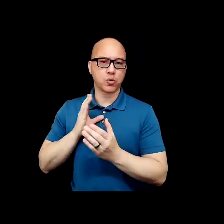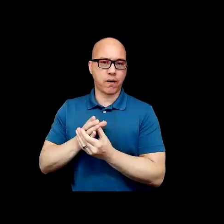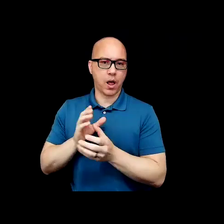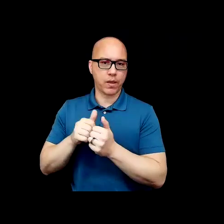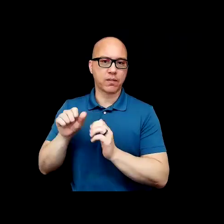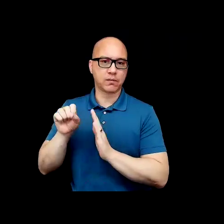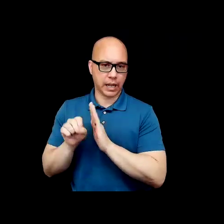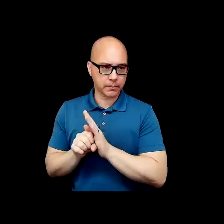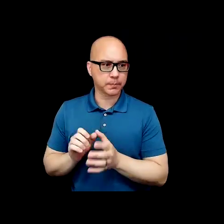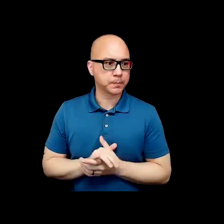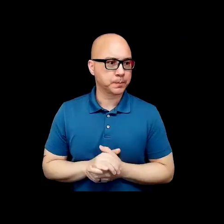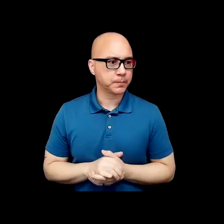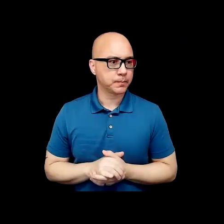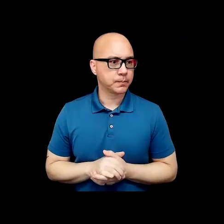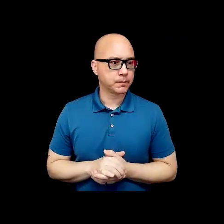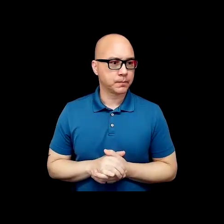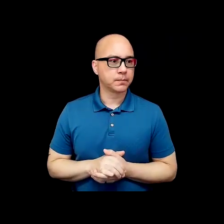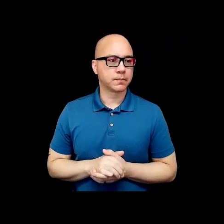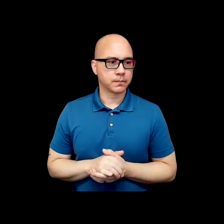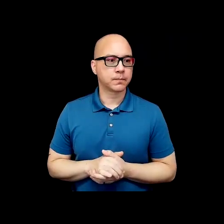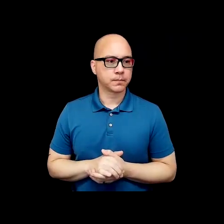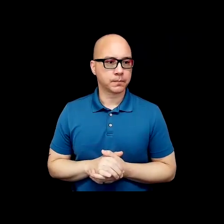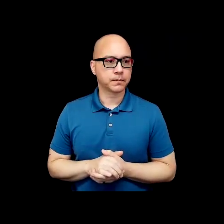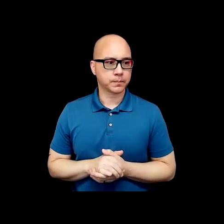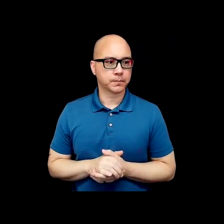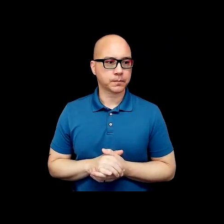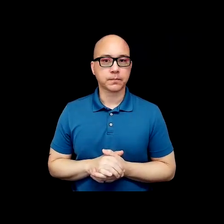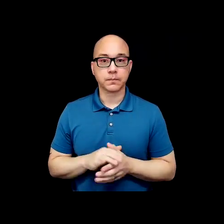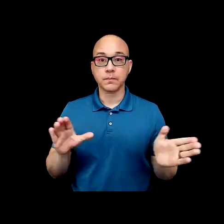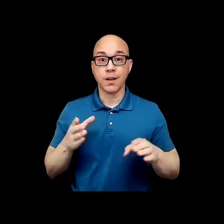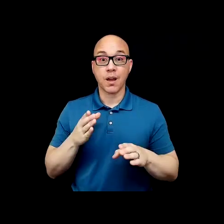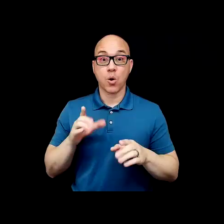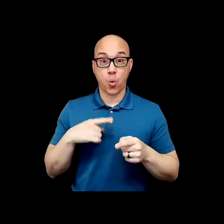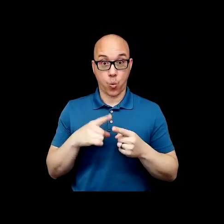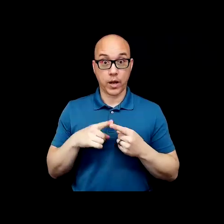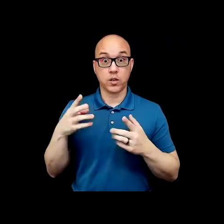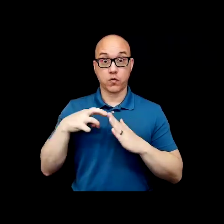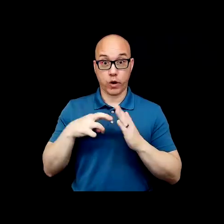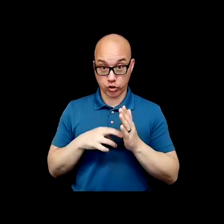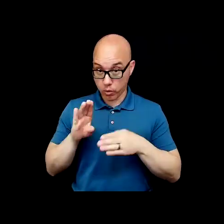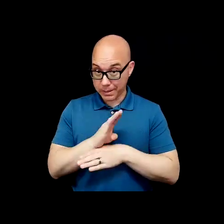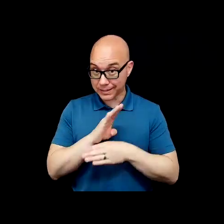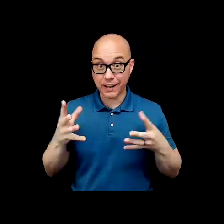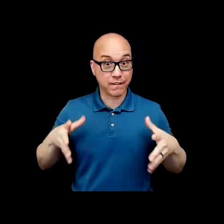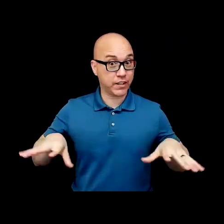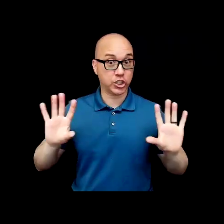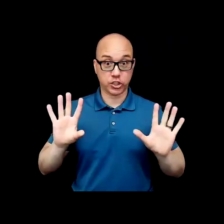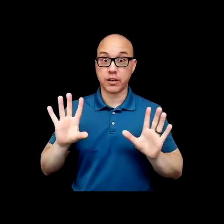After you have registered your business and your application has been approved, the next step is,